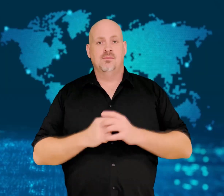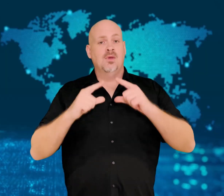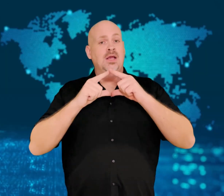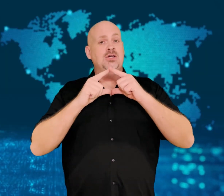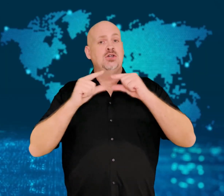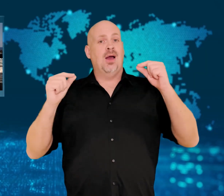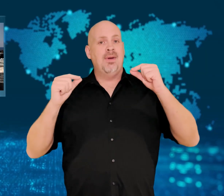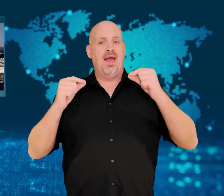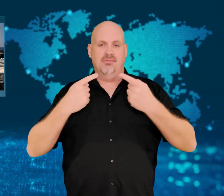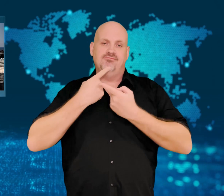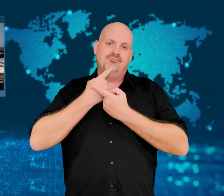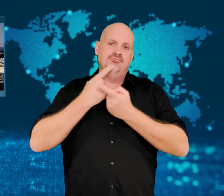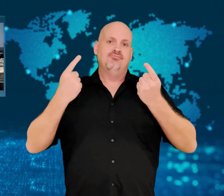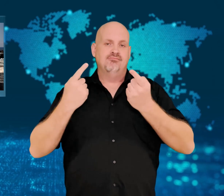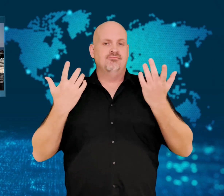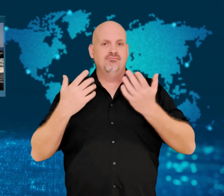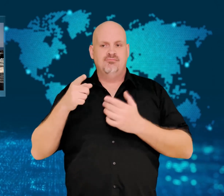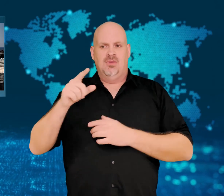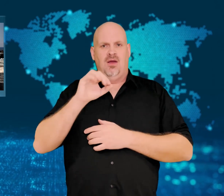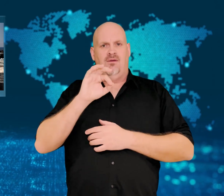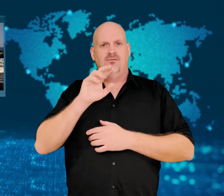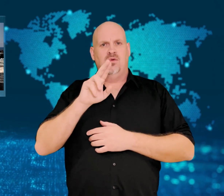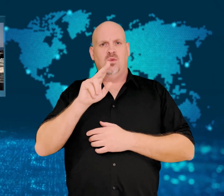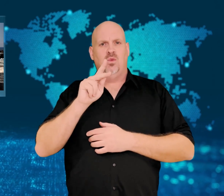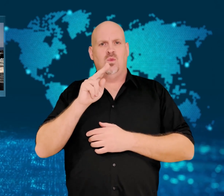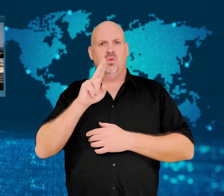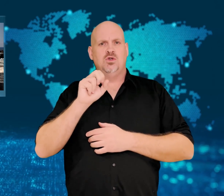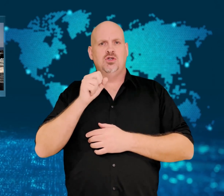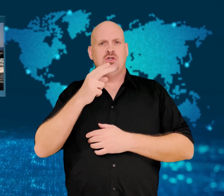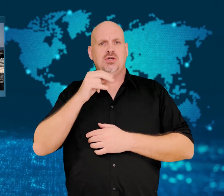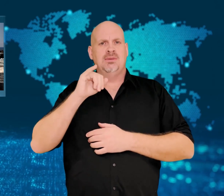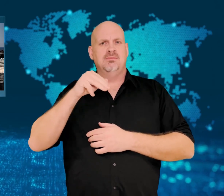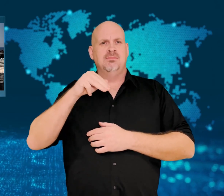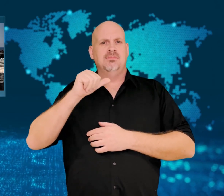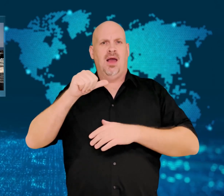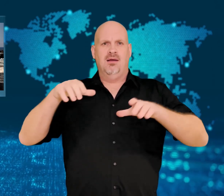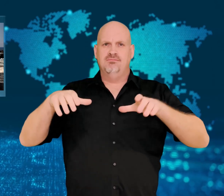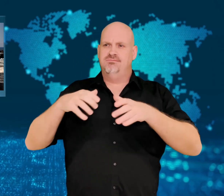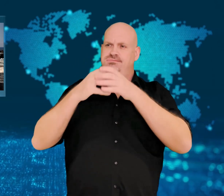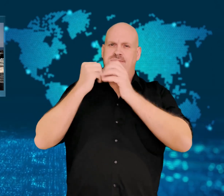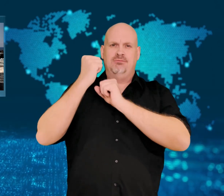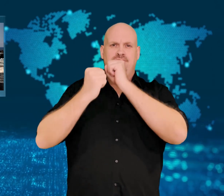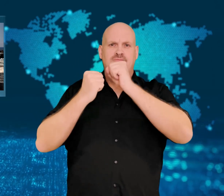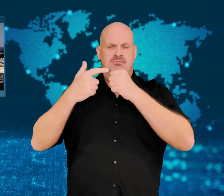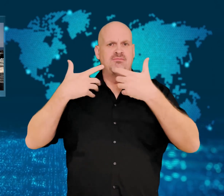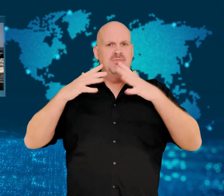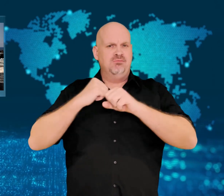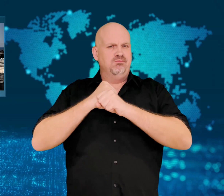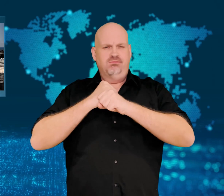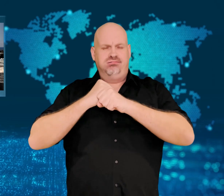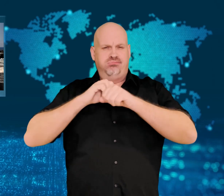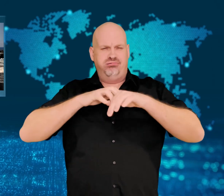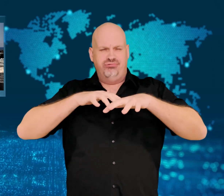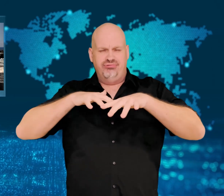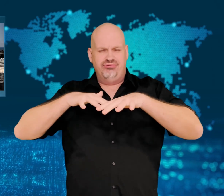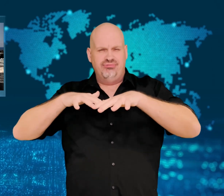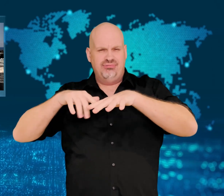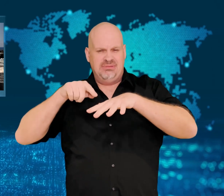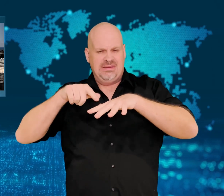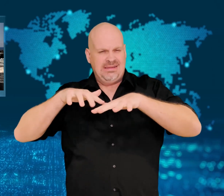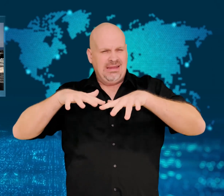[GAVIN]: Japan announced that it will soon release the once radioactive water